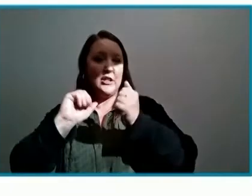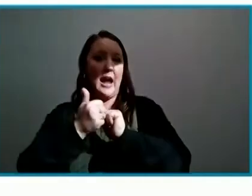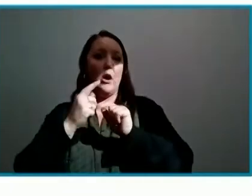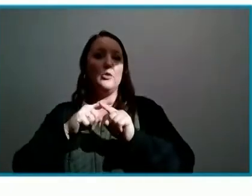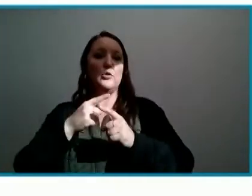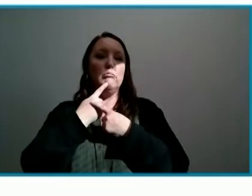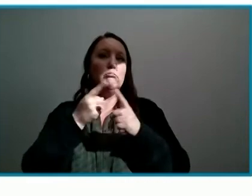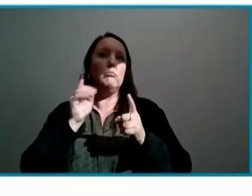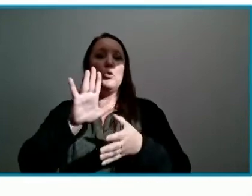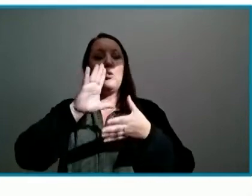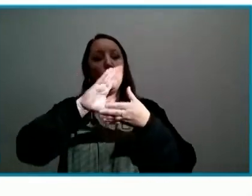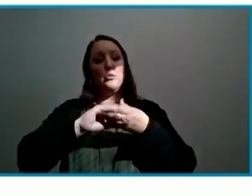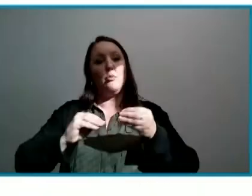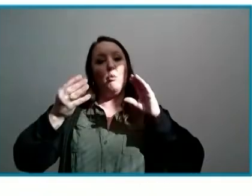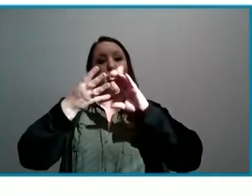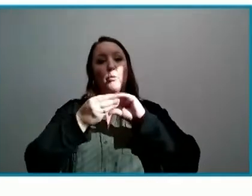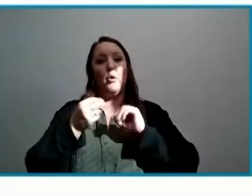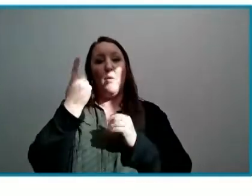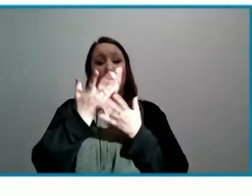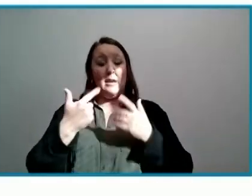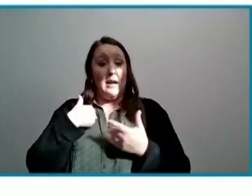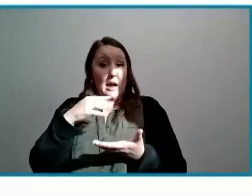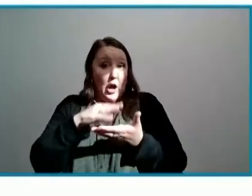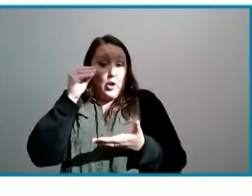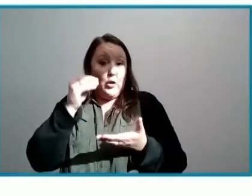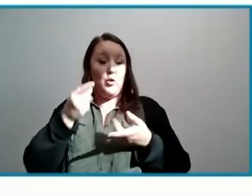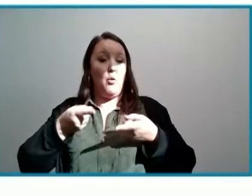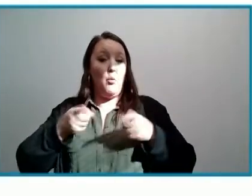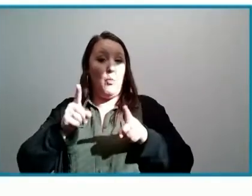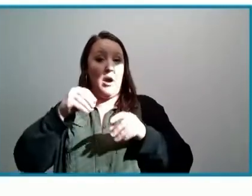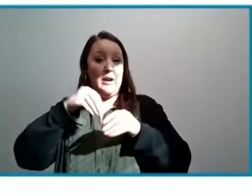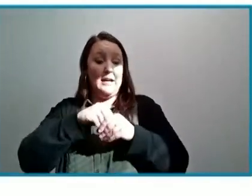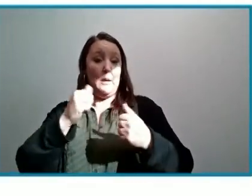one of the things I learned while actually in the military and traveling to all